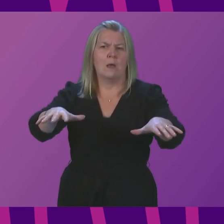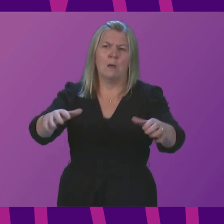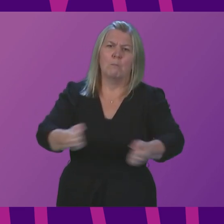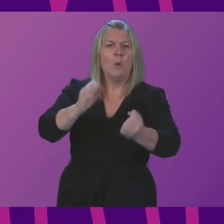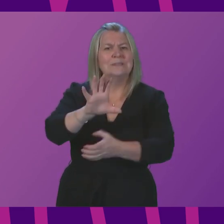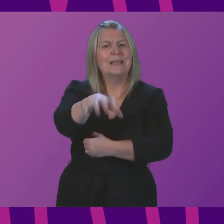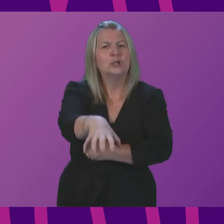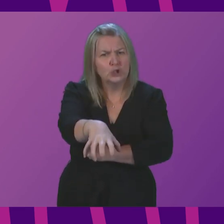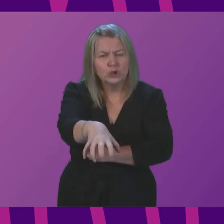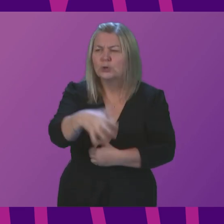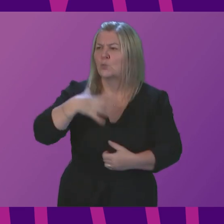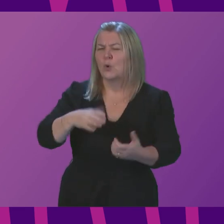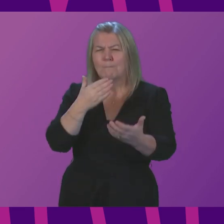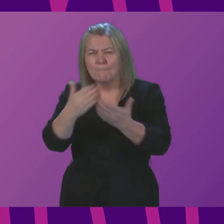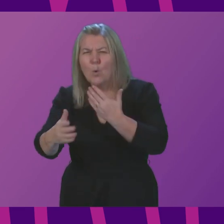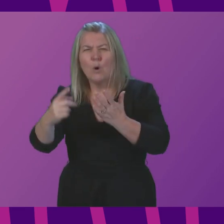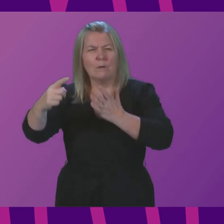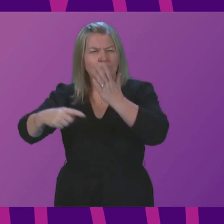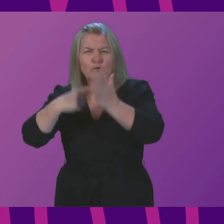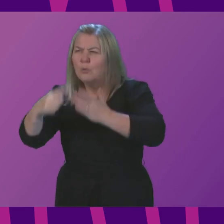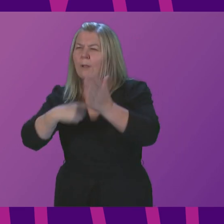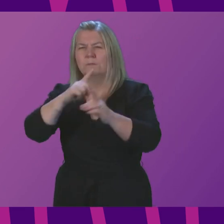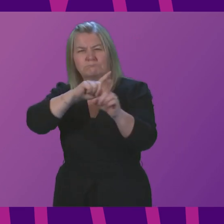growth in renewables, storage, hydrogen and carbon capture means that they provide the